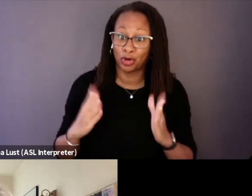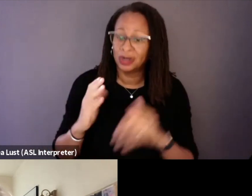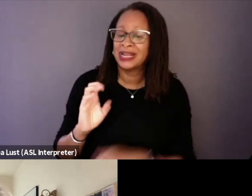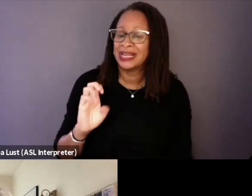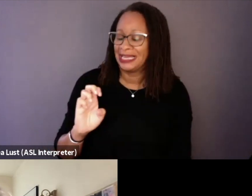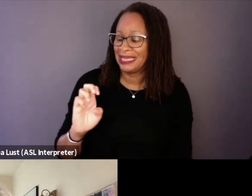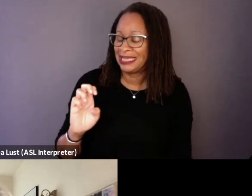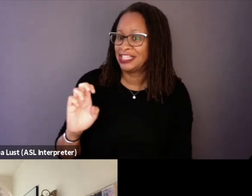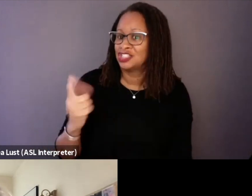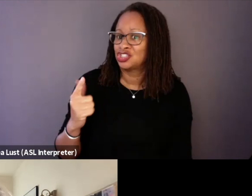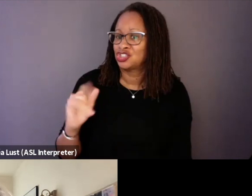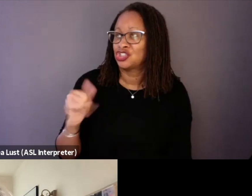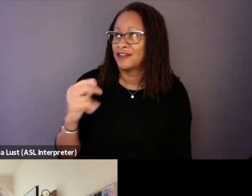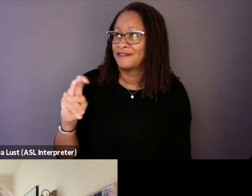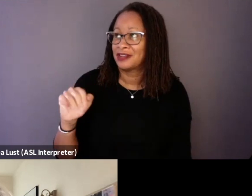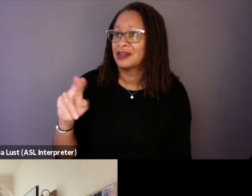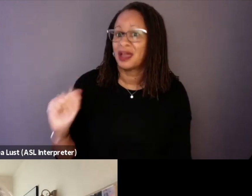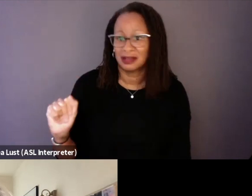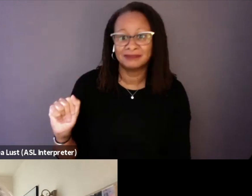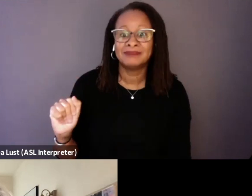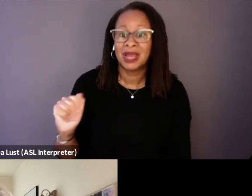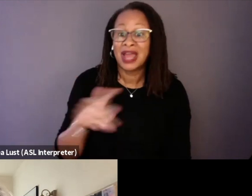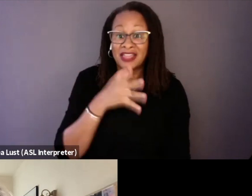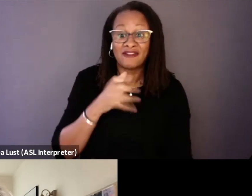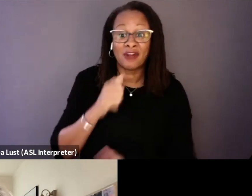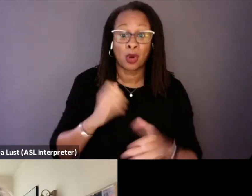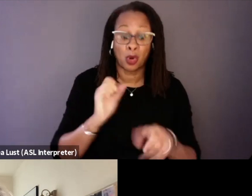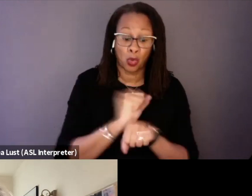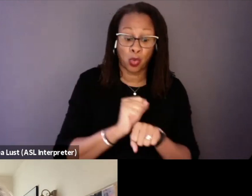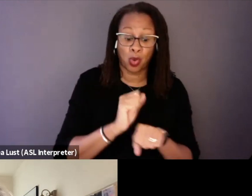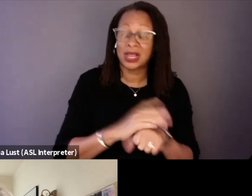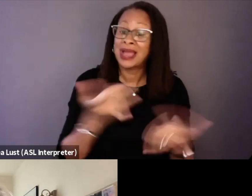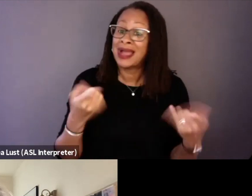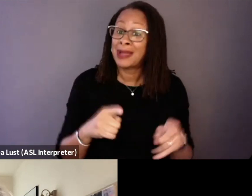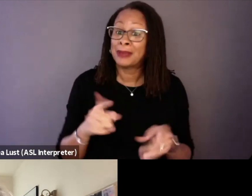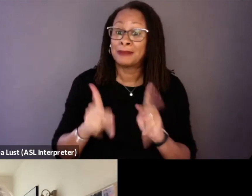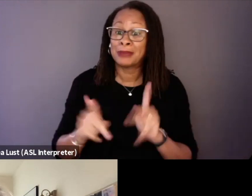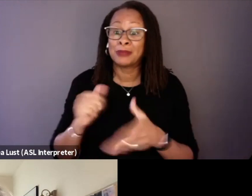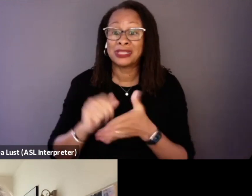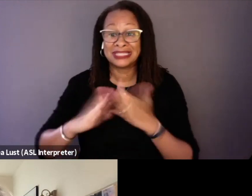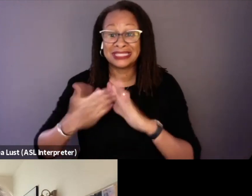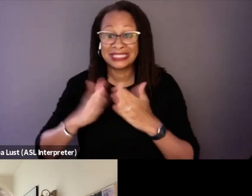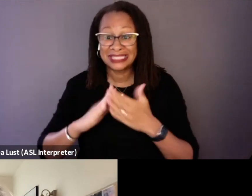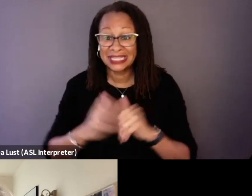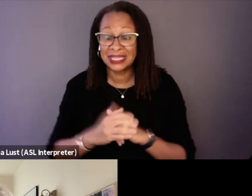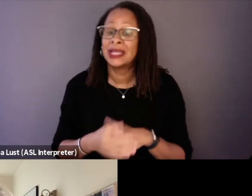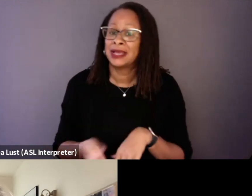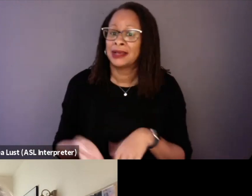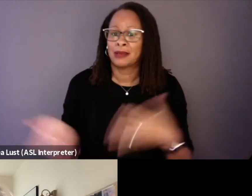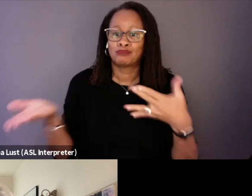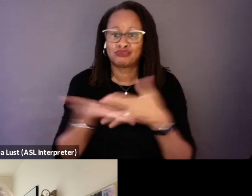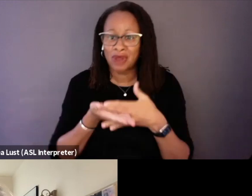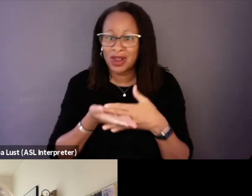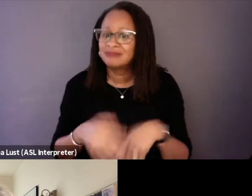and the people in the city, they would take lunch breaks, they would have little lunch, sit down, socialize